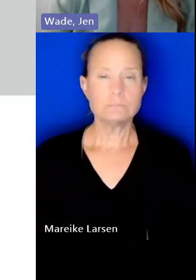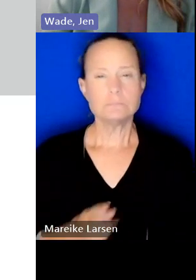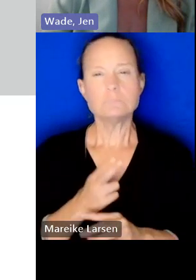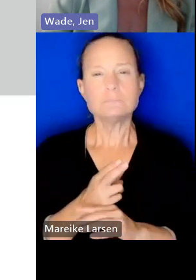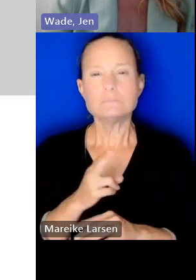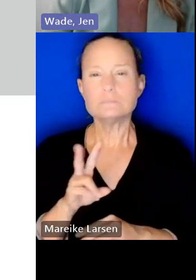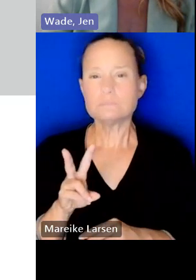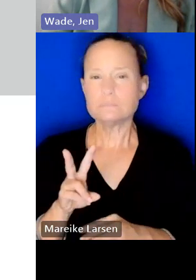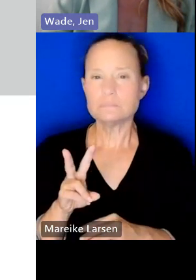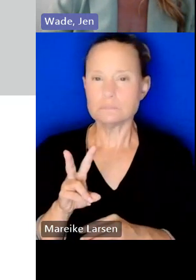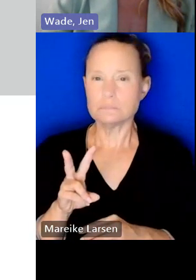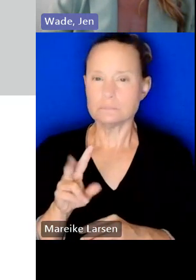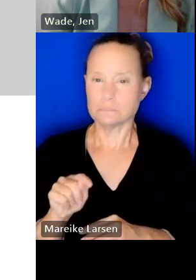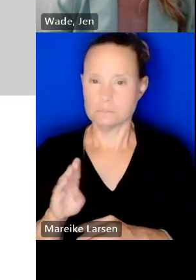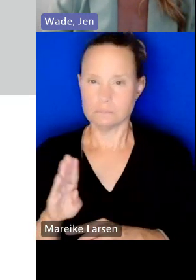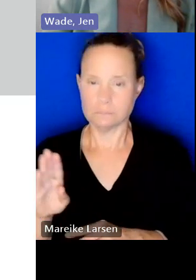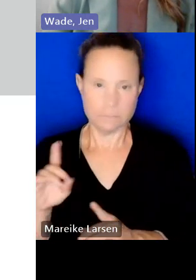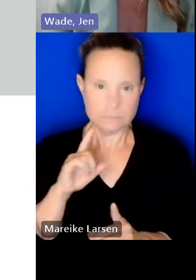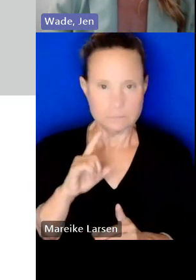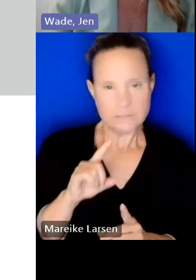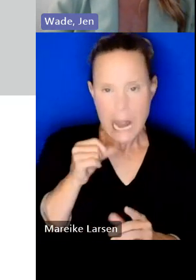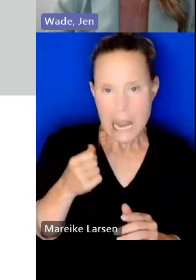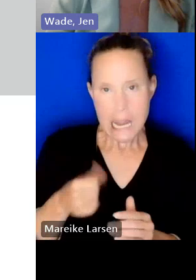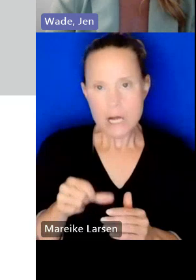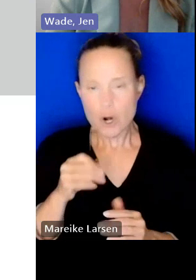Utilizing the Vcbb letter of Intent template,